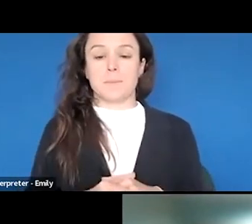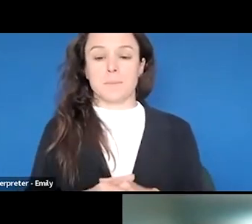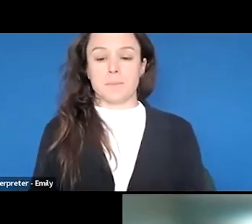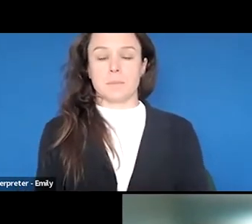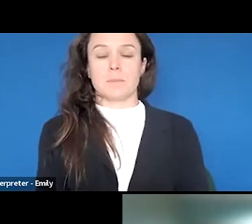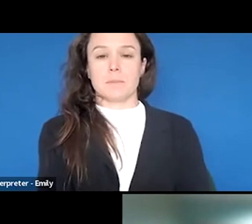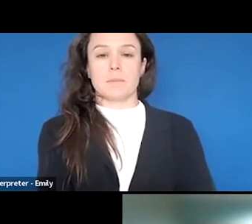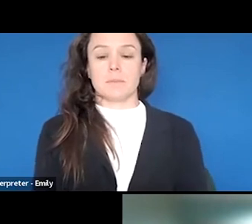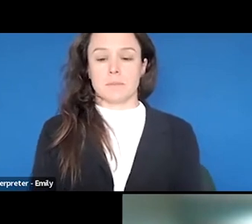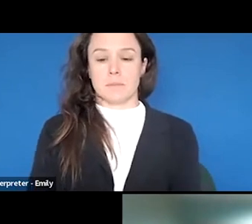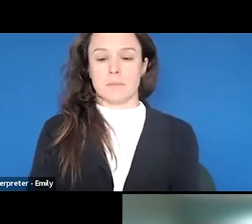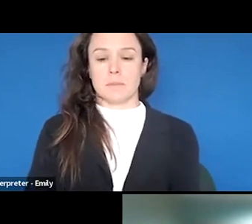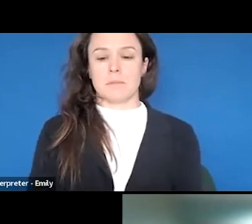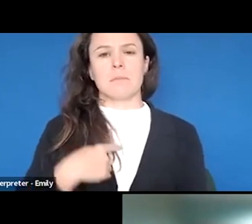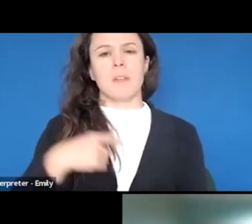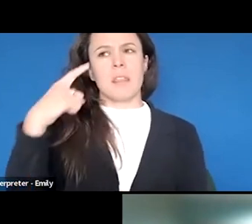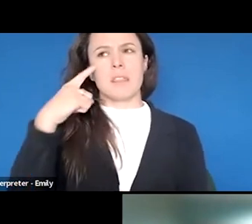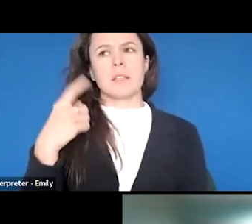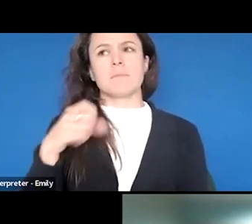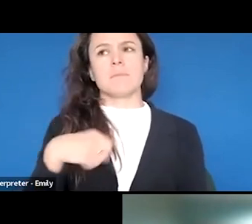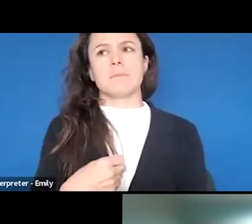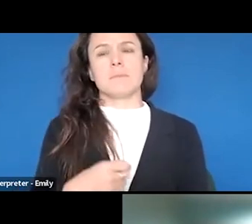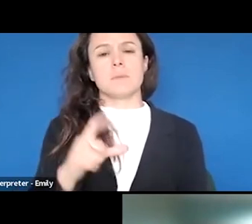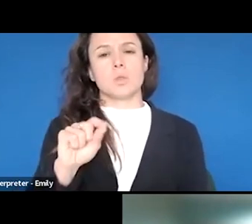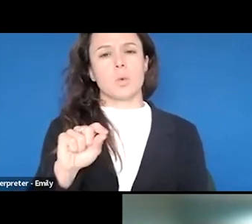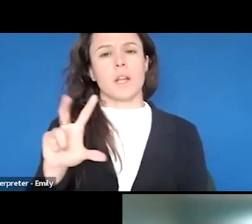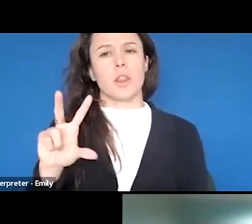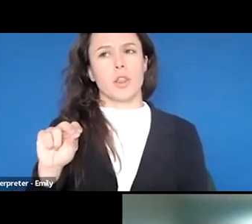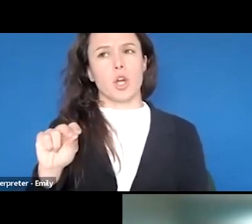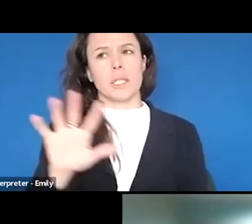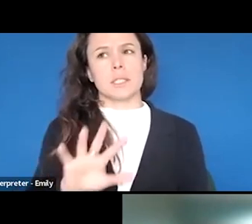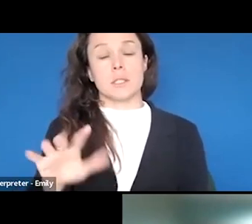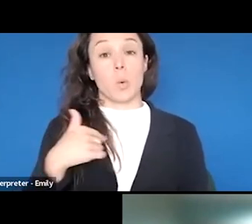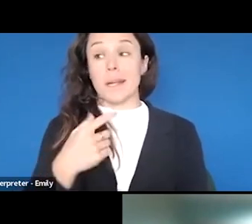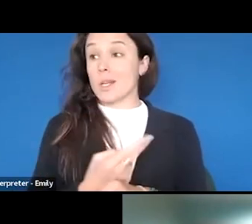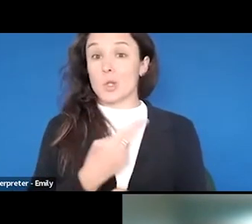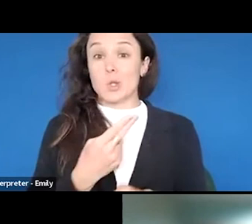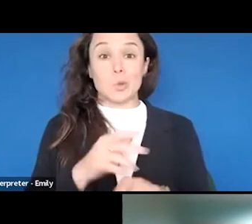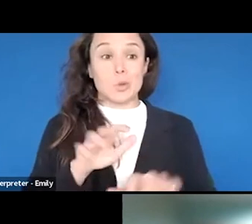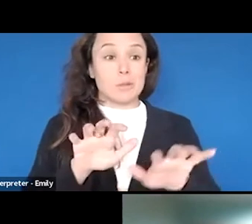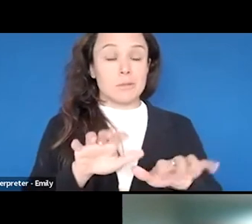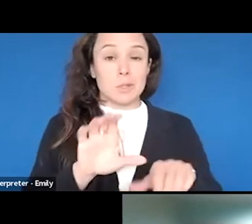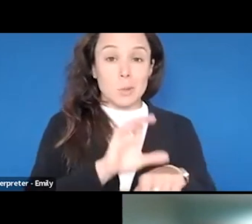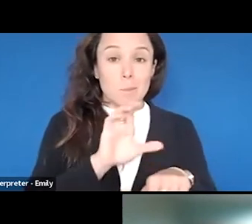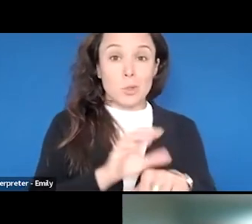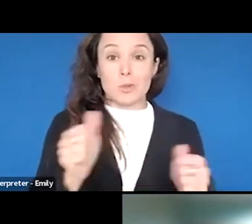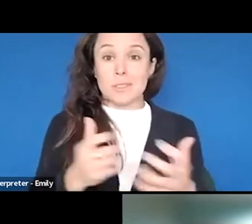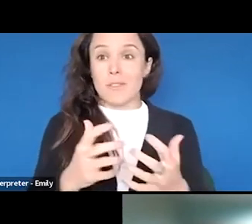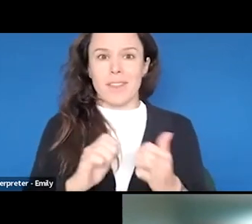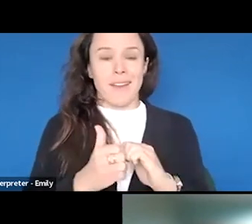by 2030, we will be able to use computers for the things that we normally do using conversation and